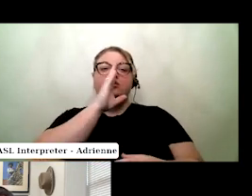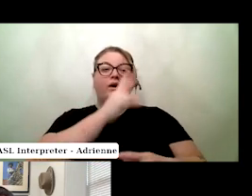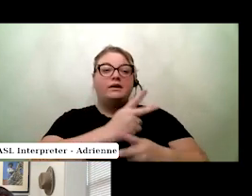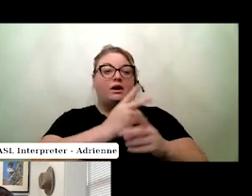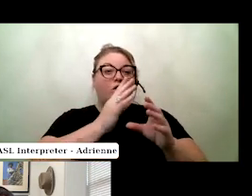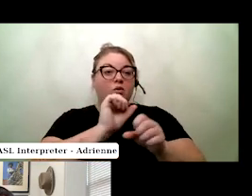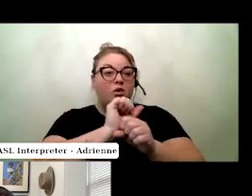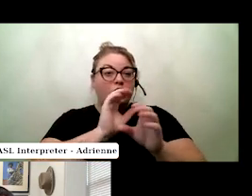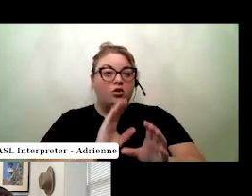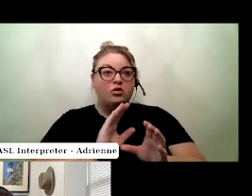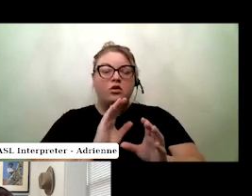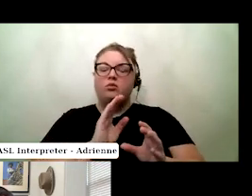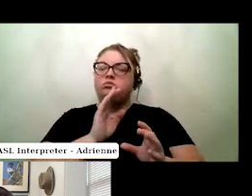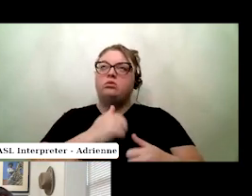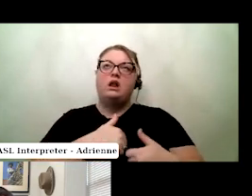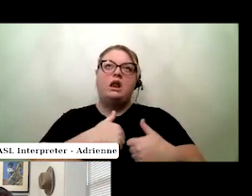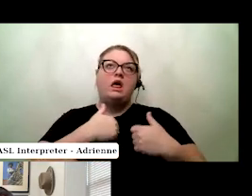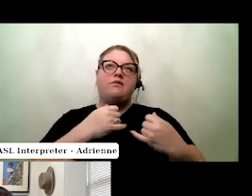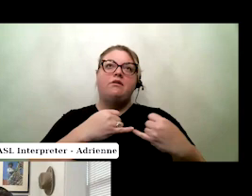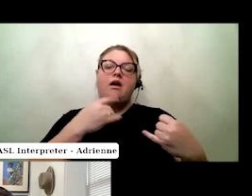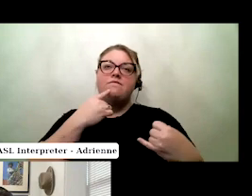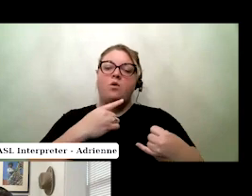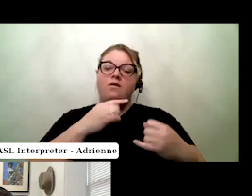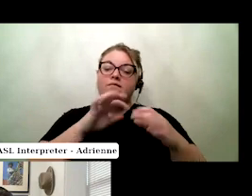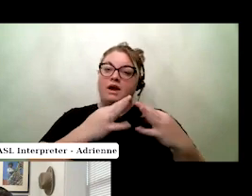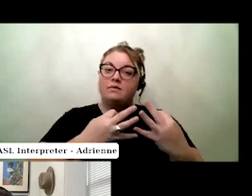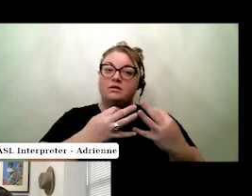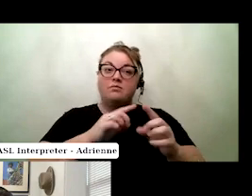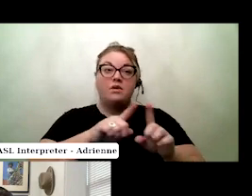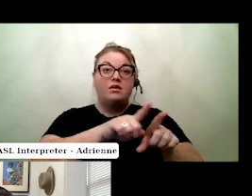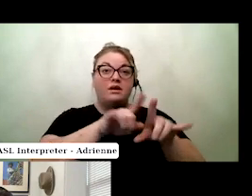And at the same time they're underrecognized. Under compensated.